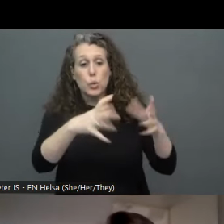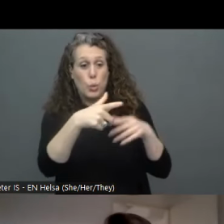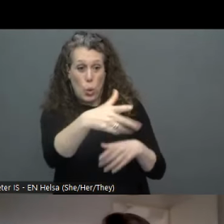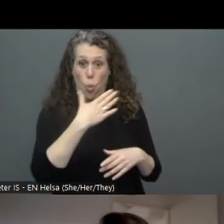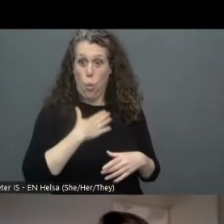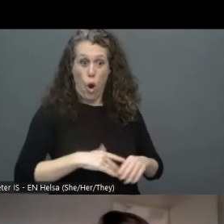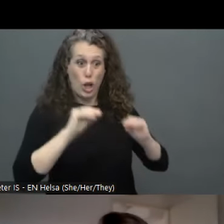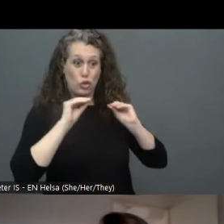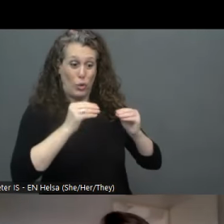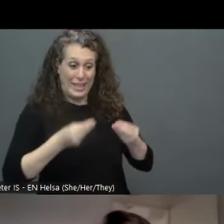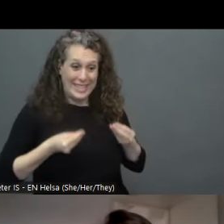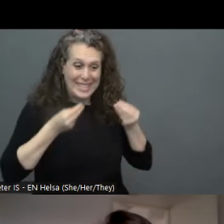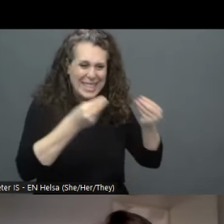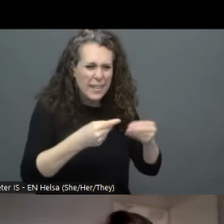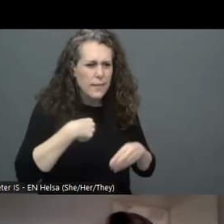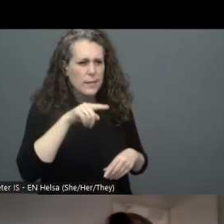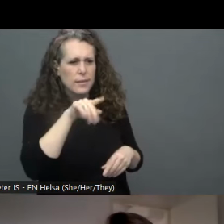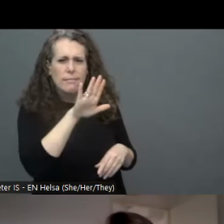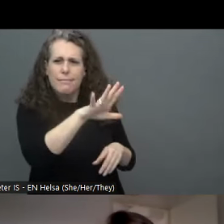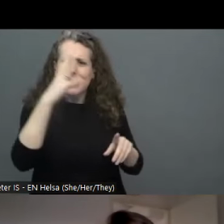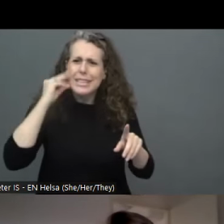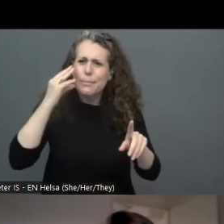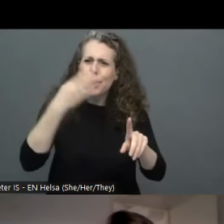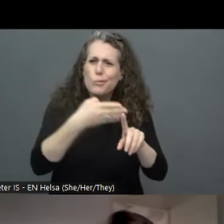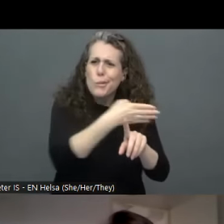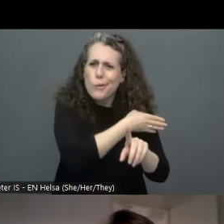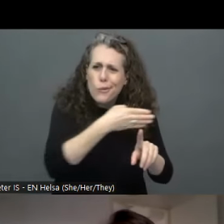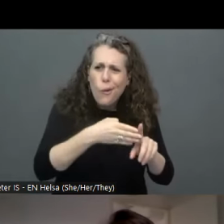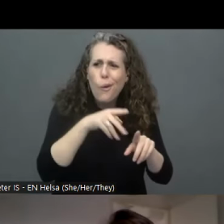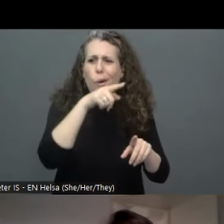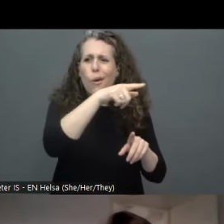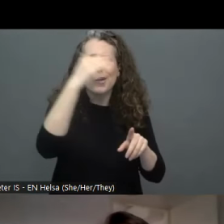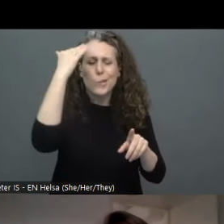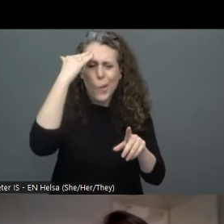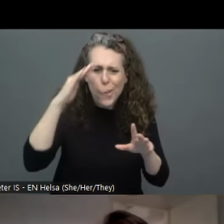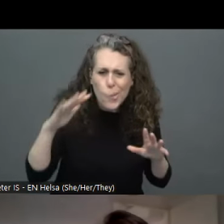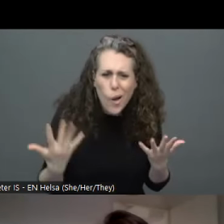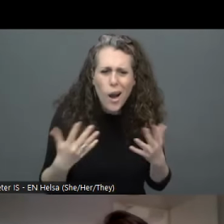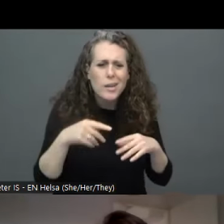also to strengthen linkages with other cross cutting themes. So it is a training that is